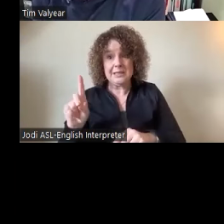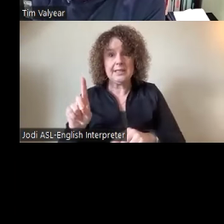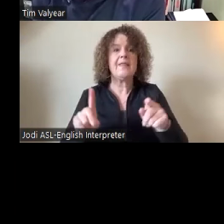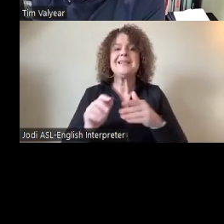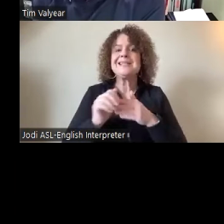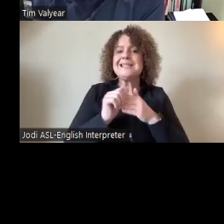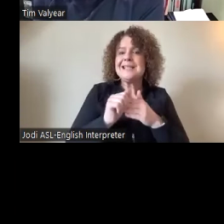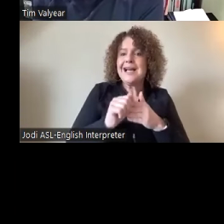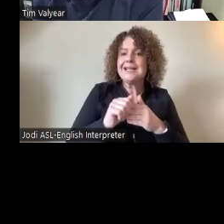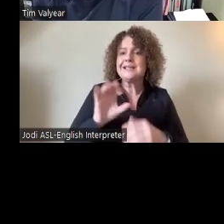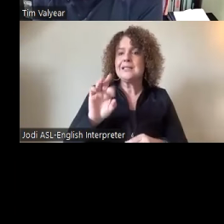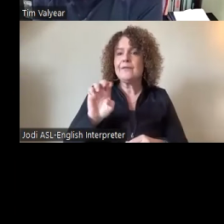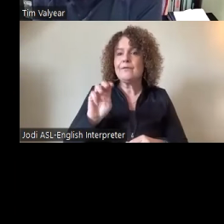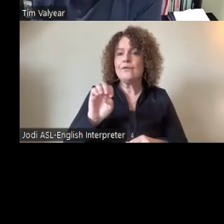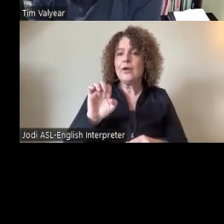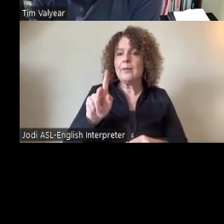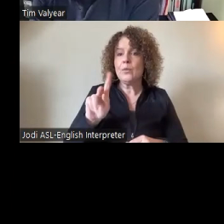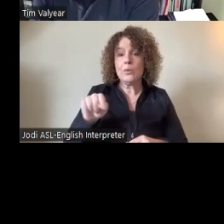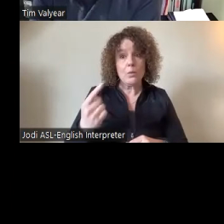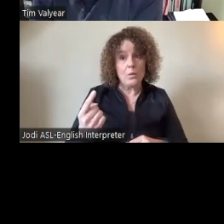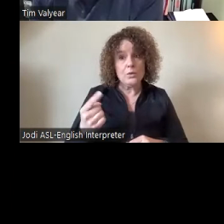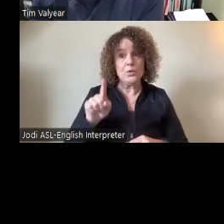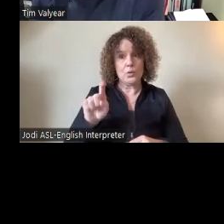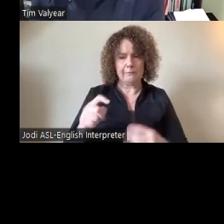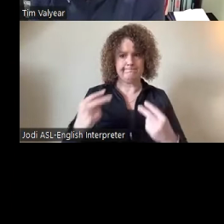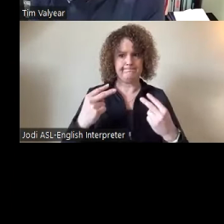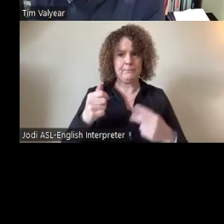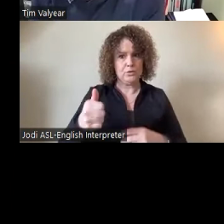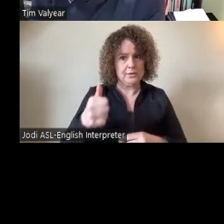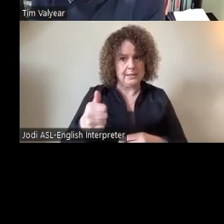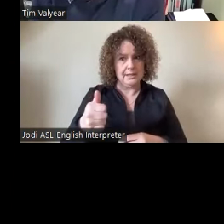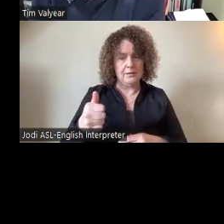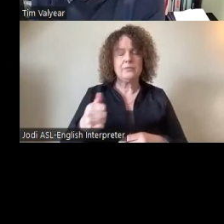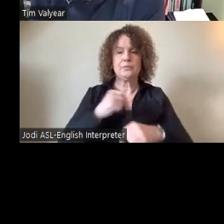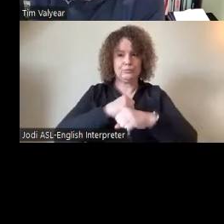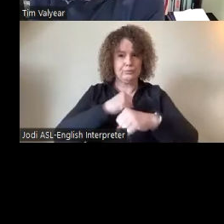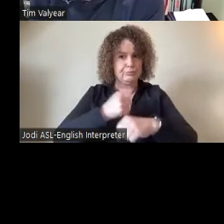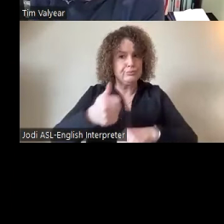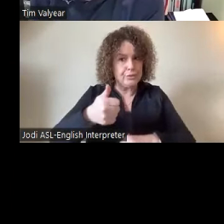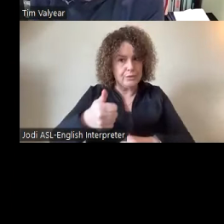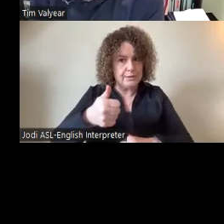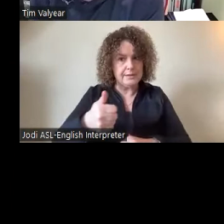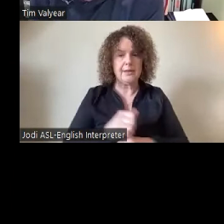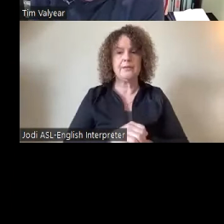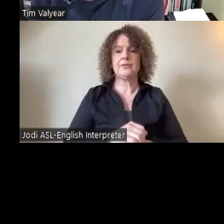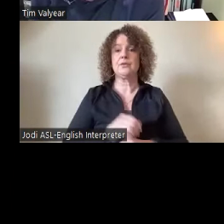work in high times that did not fit the criteria because we had nobody to care for people. This is a frame work